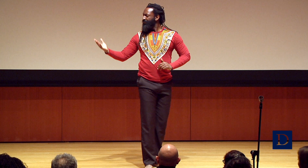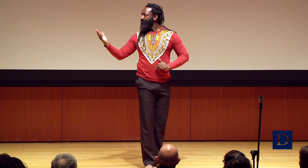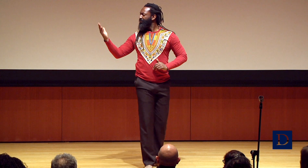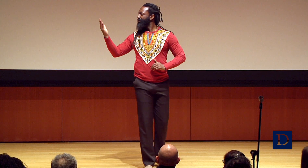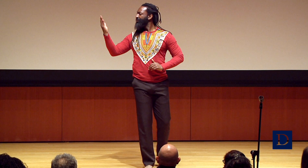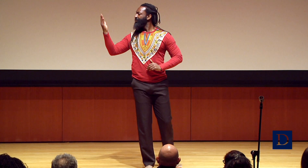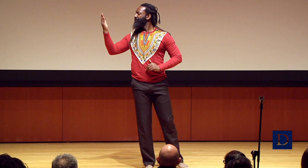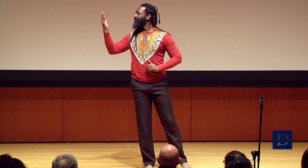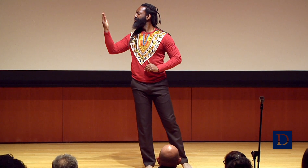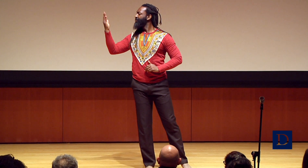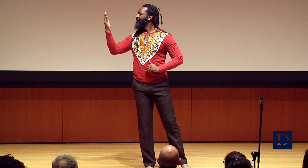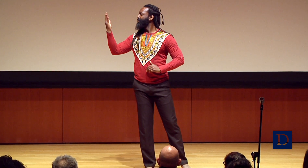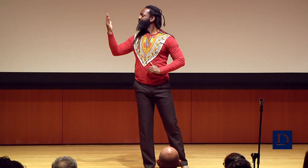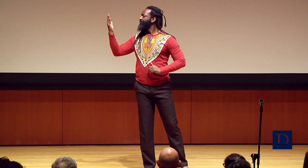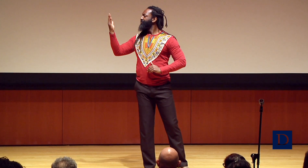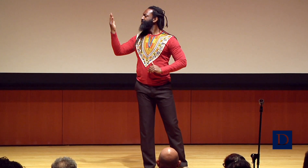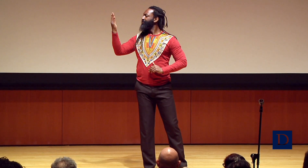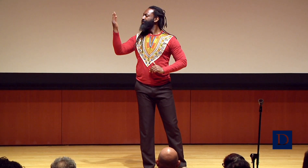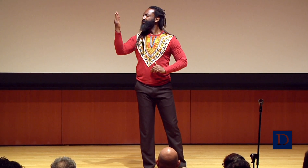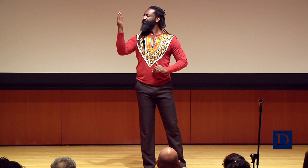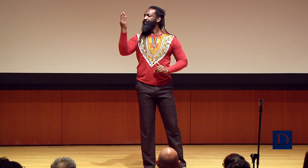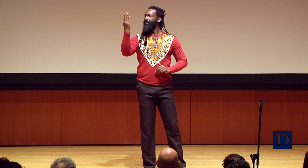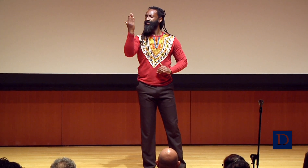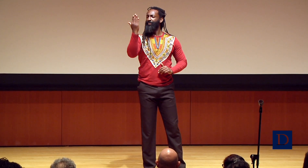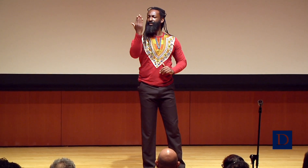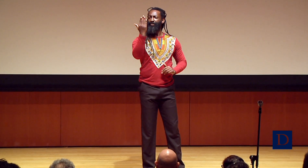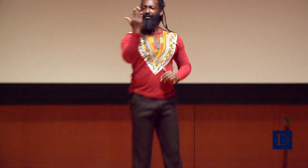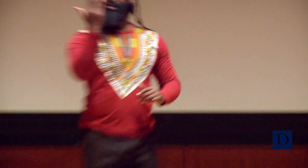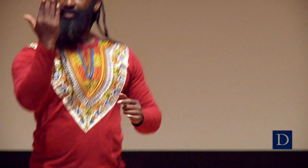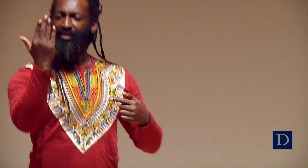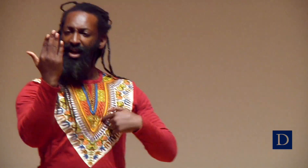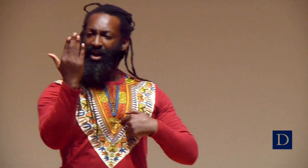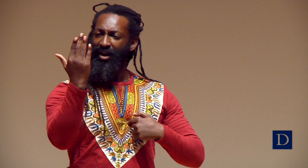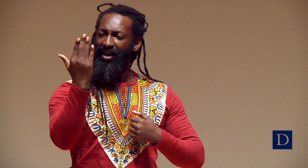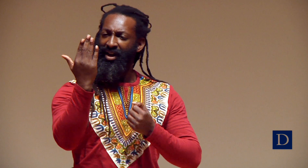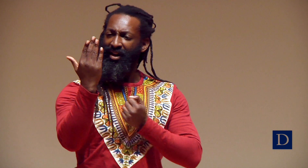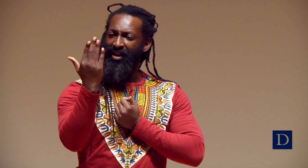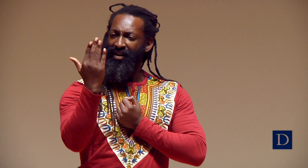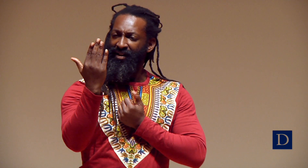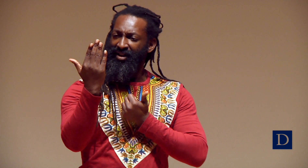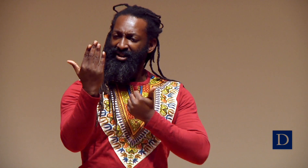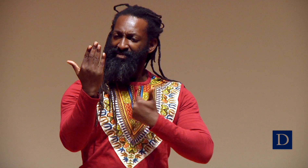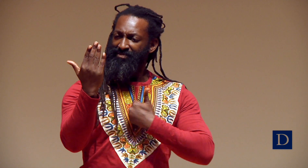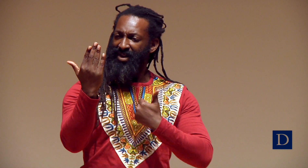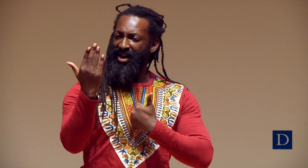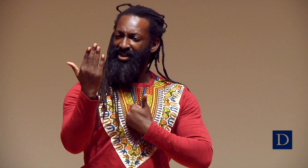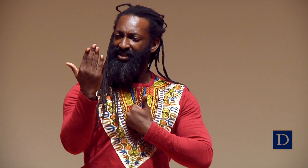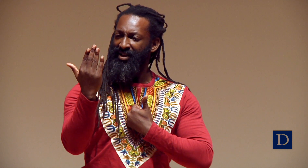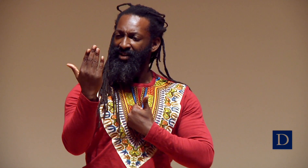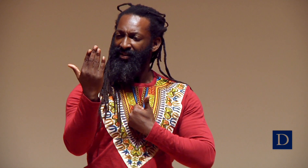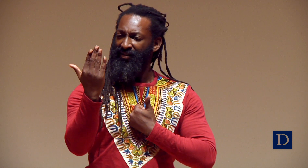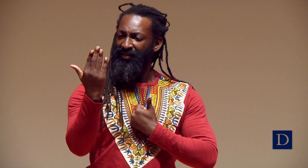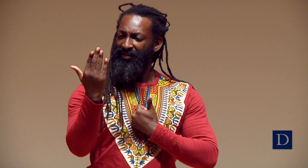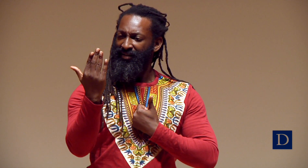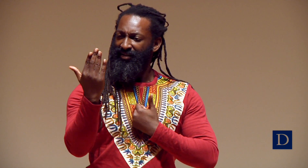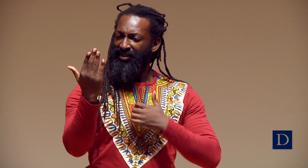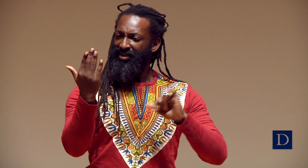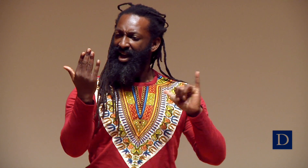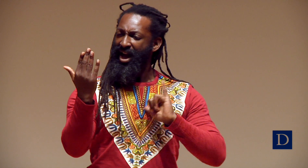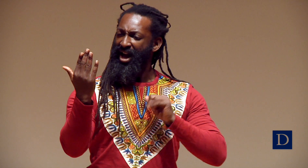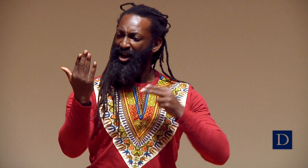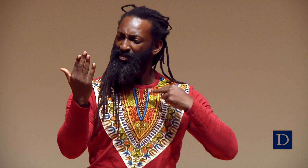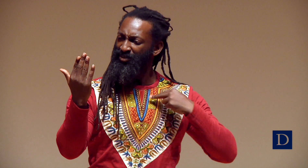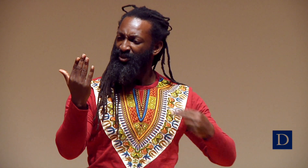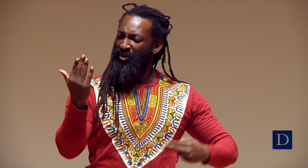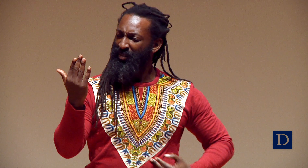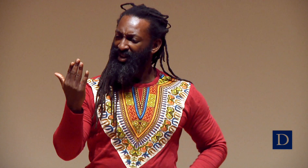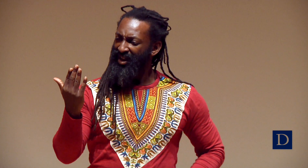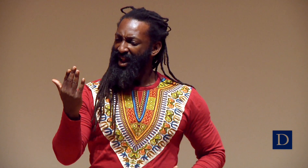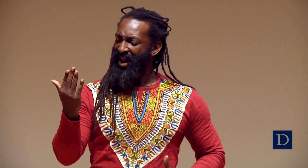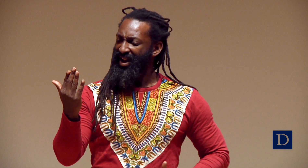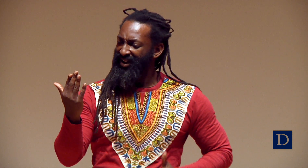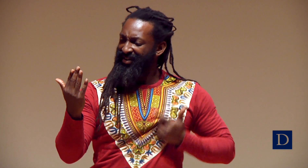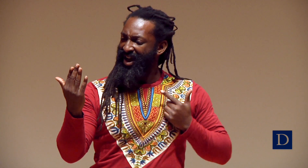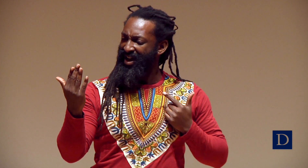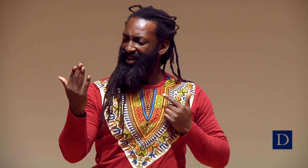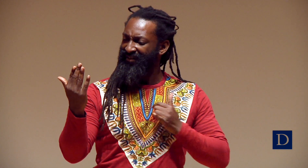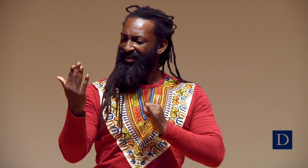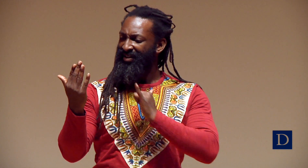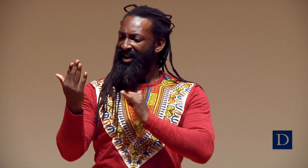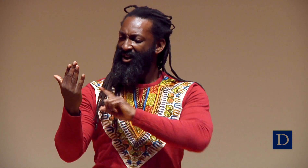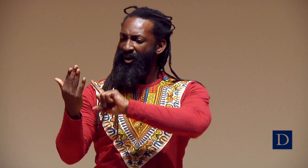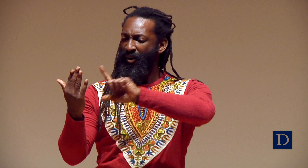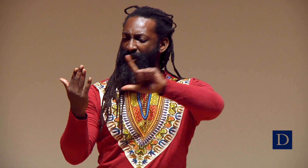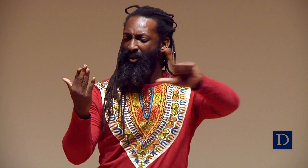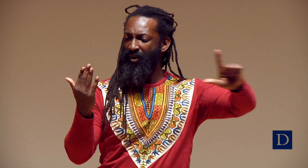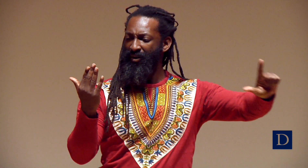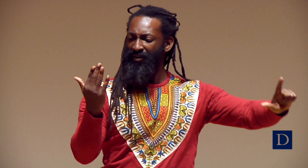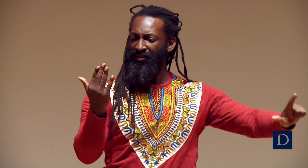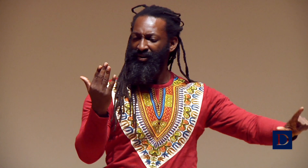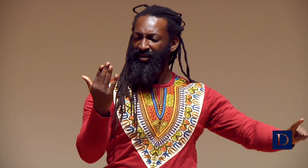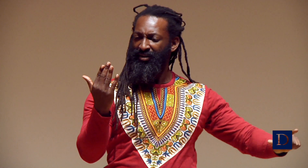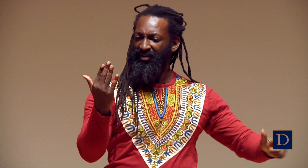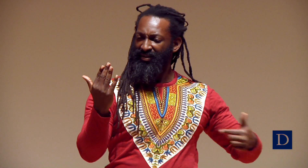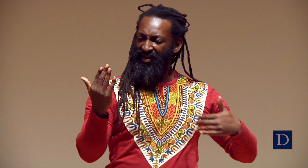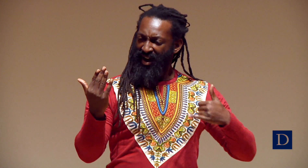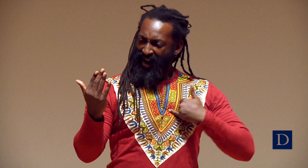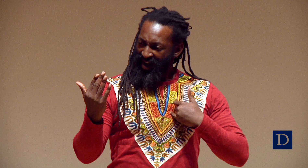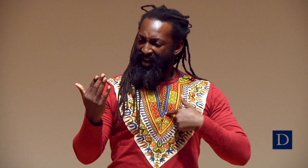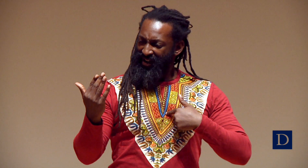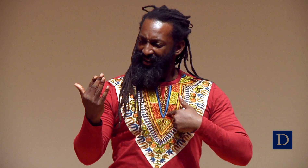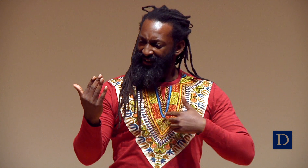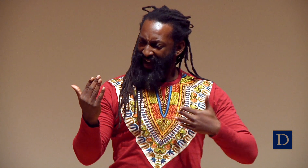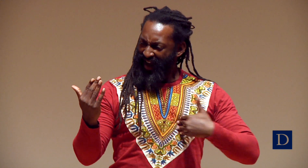Then look at yourself, deep inside. I am me. I’m human. I live like everyone else.